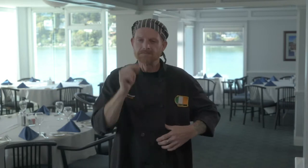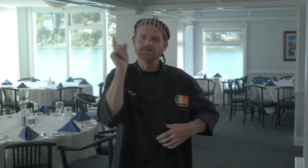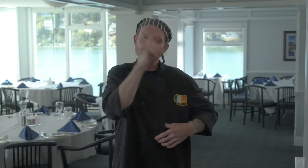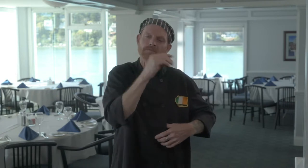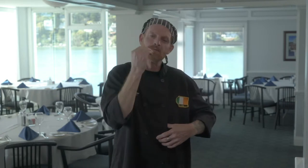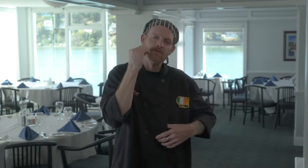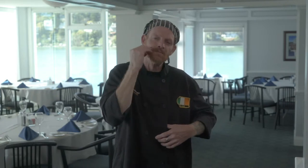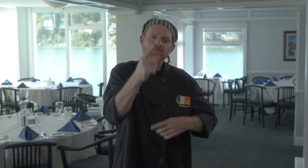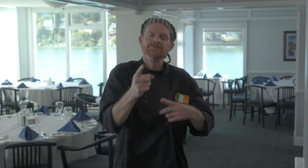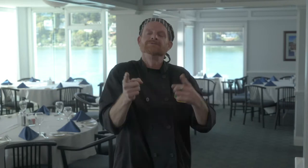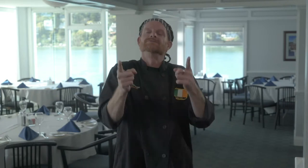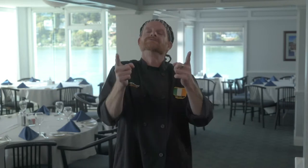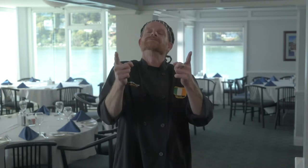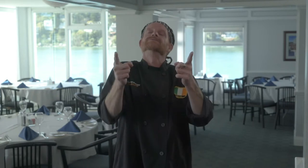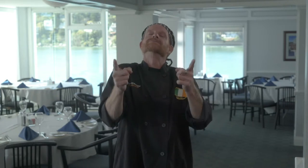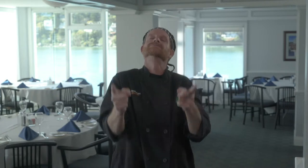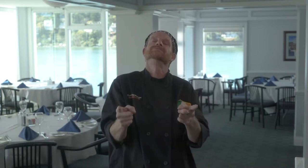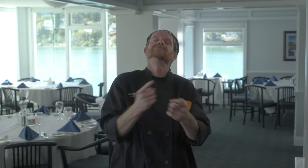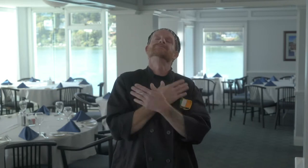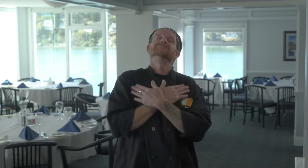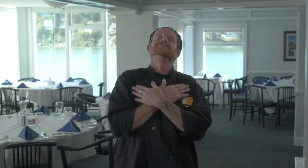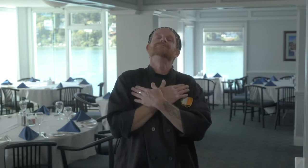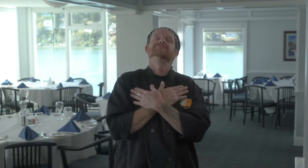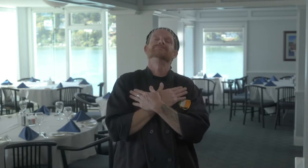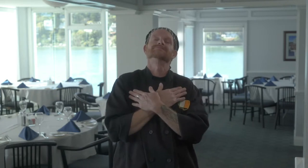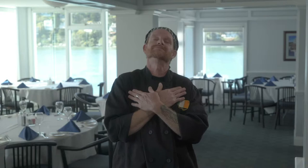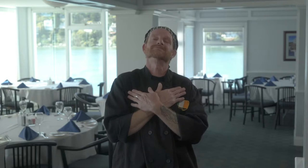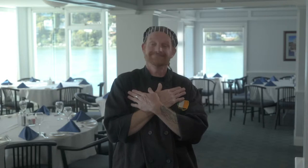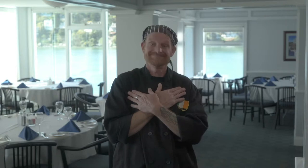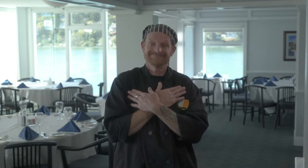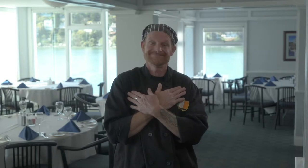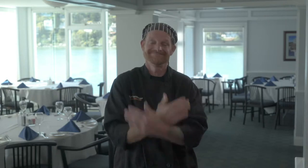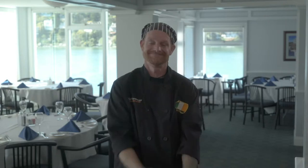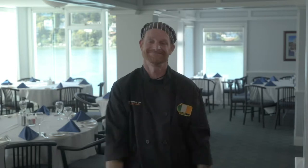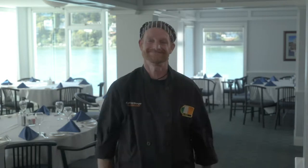When you go home you can completely relax.